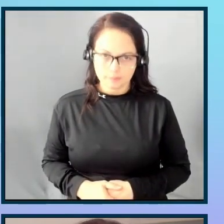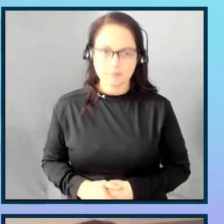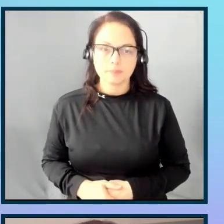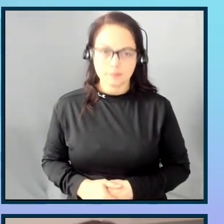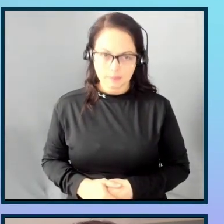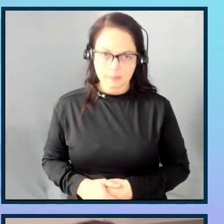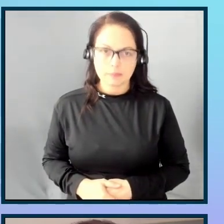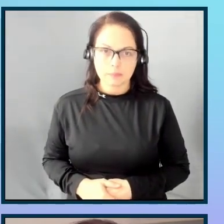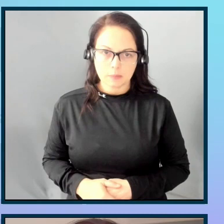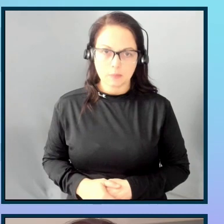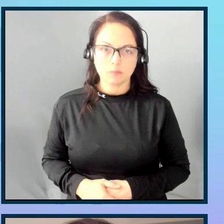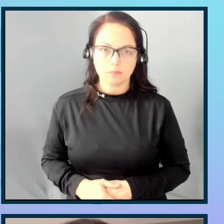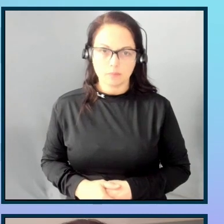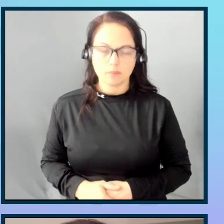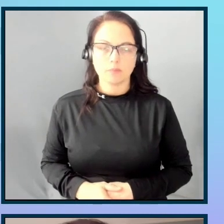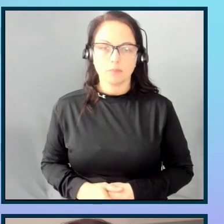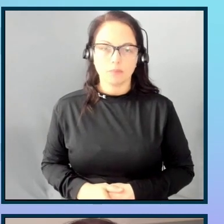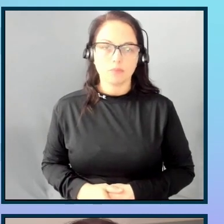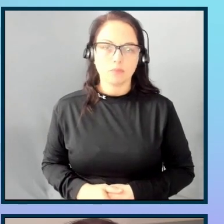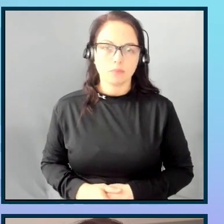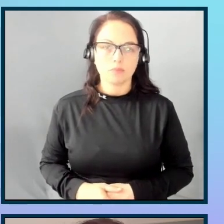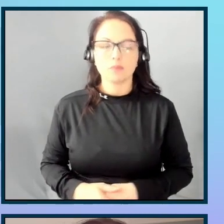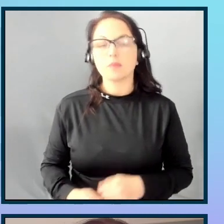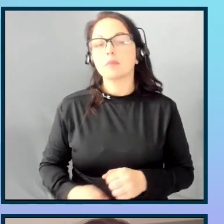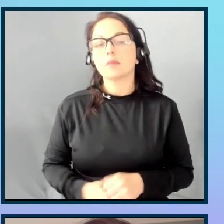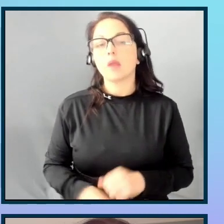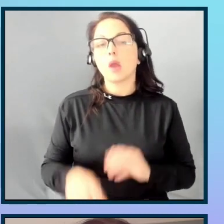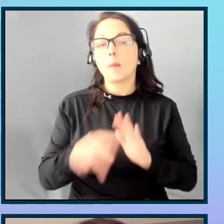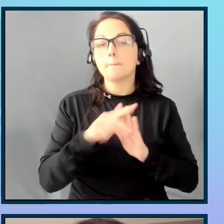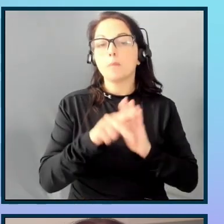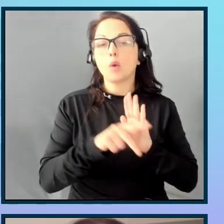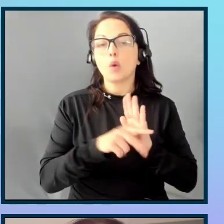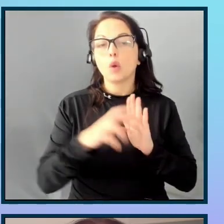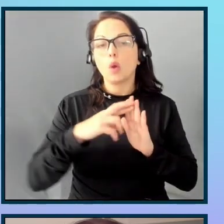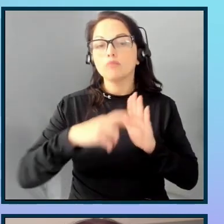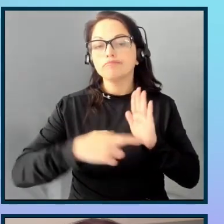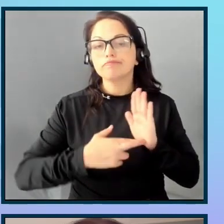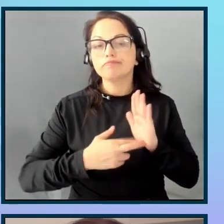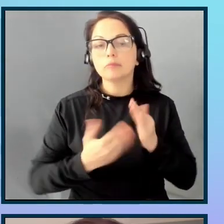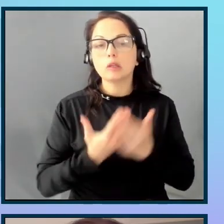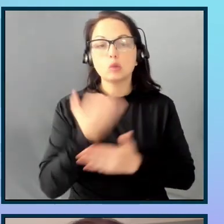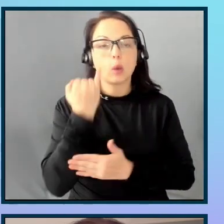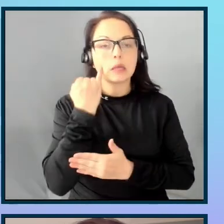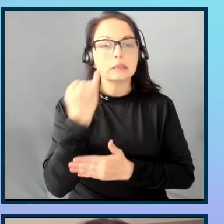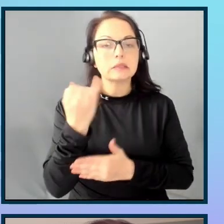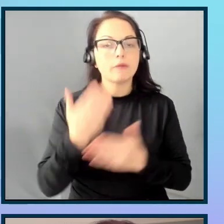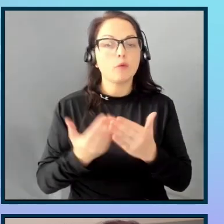Protocols is gonna be, is an idea of what this new testing may look like.